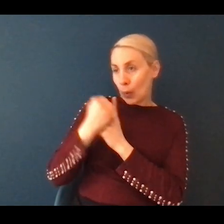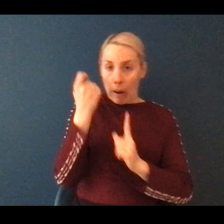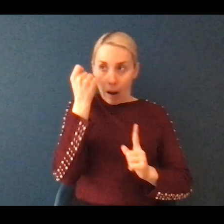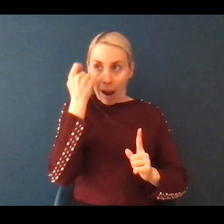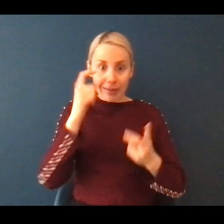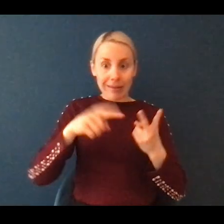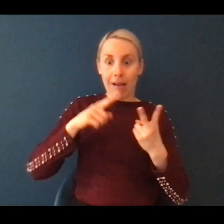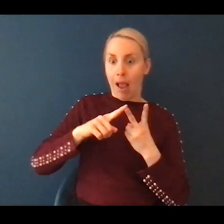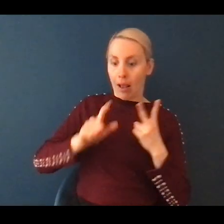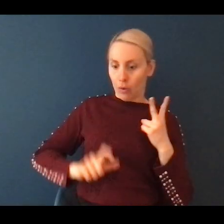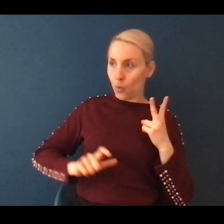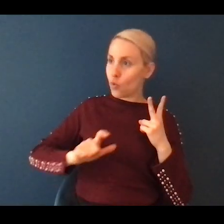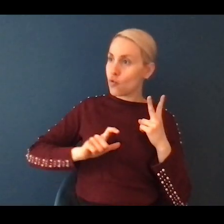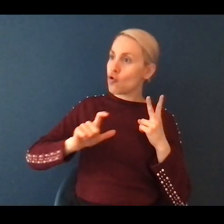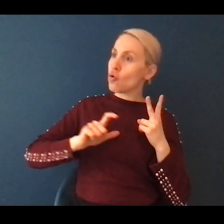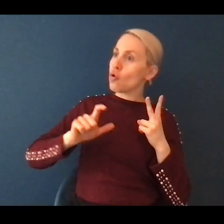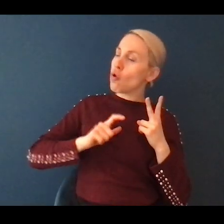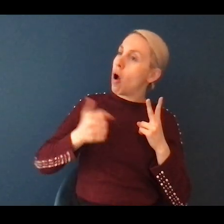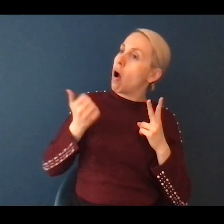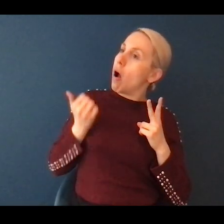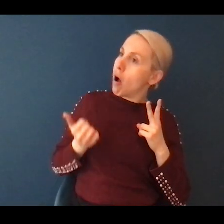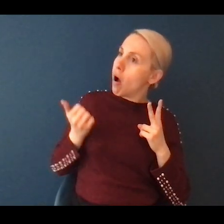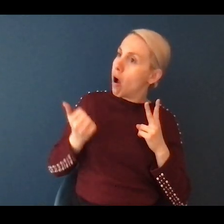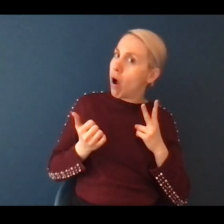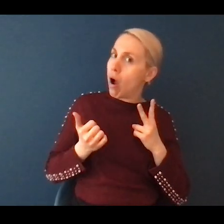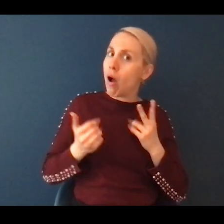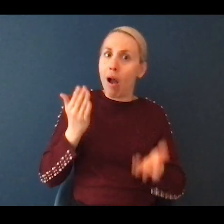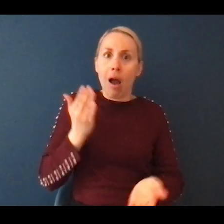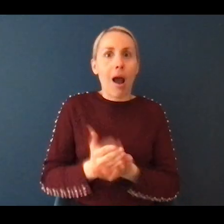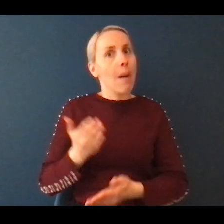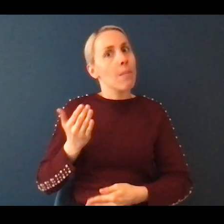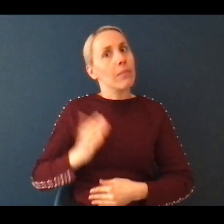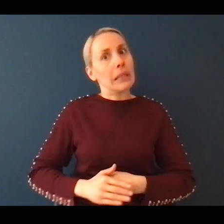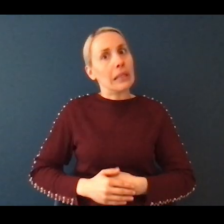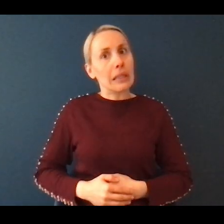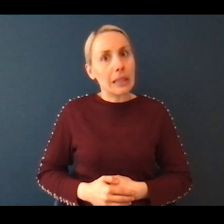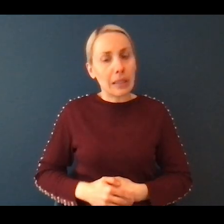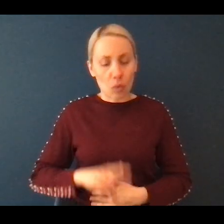my confidence which is I think one thing that was crucial at that time after you know university